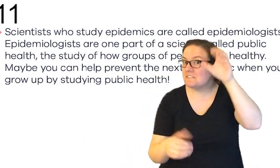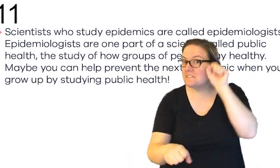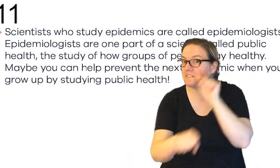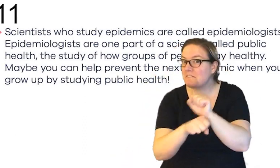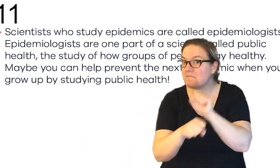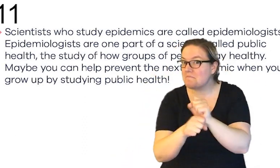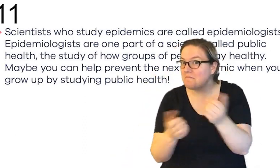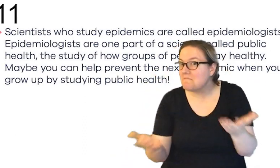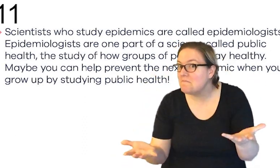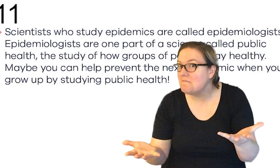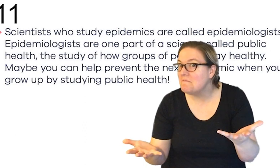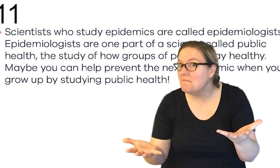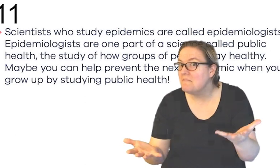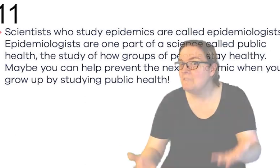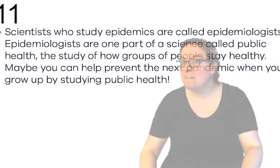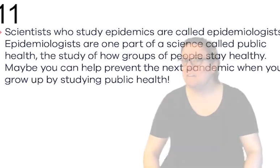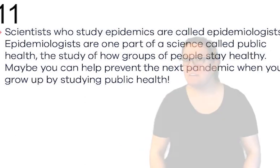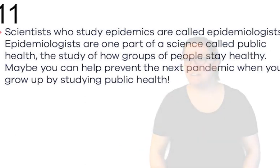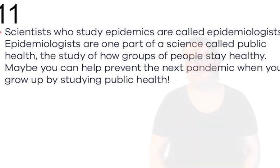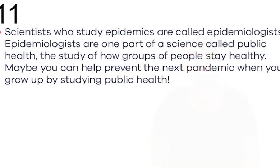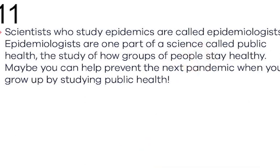that could be your future job.